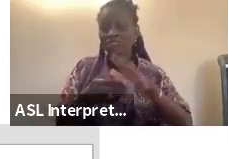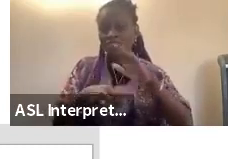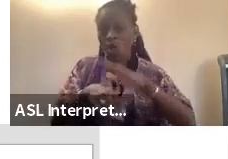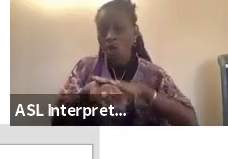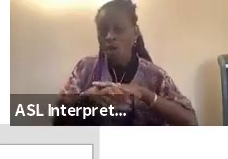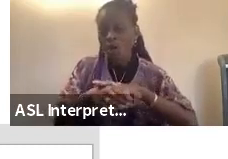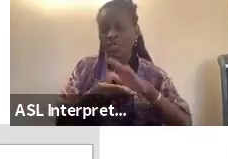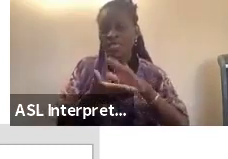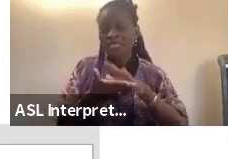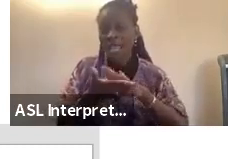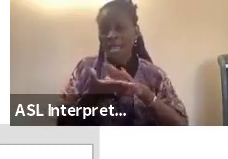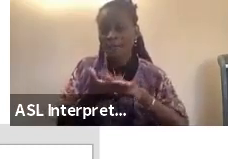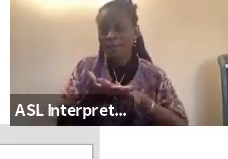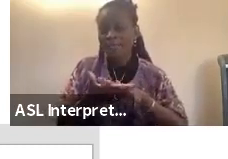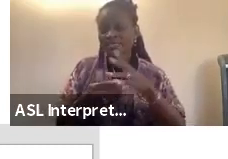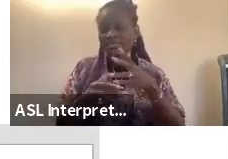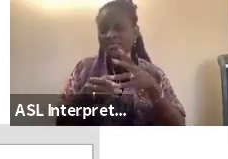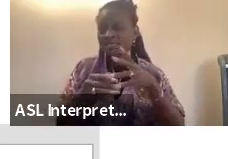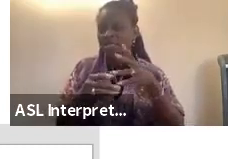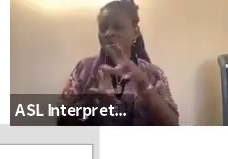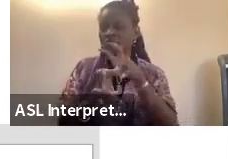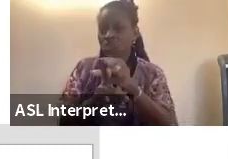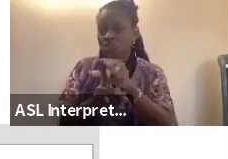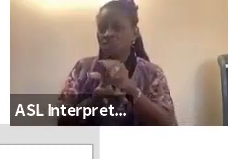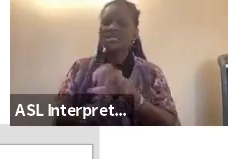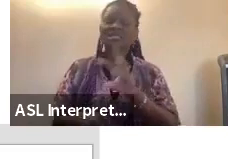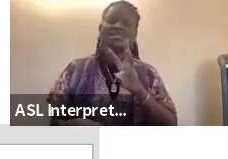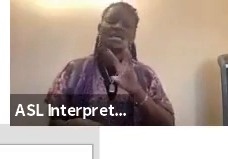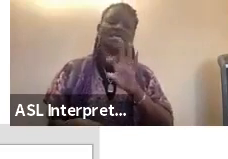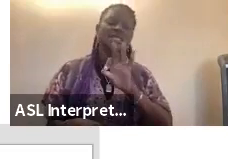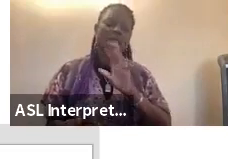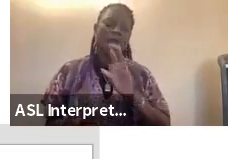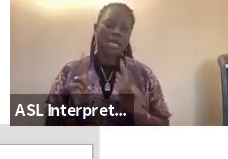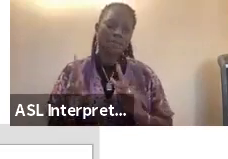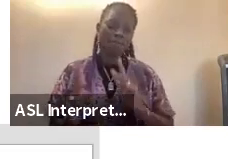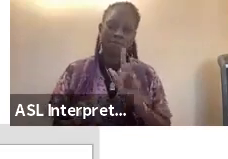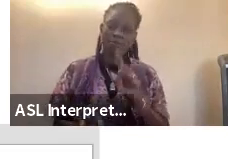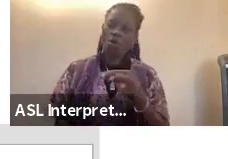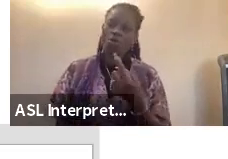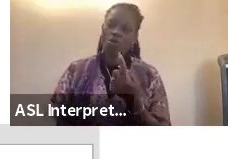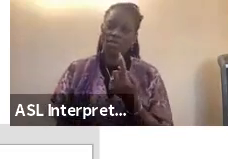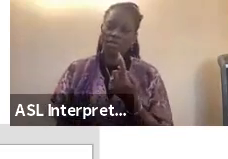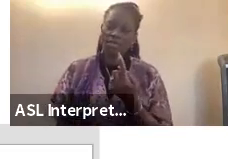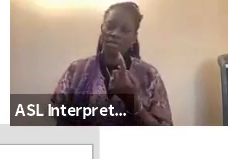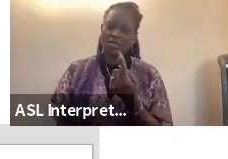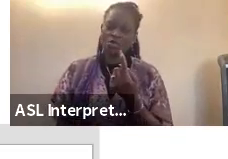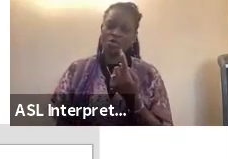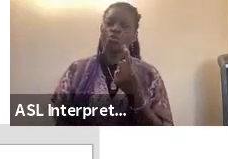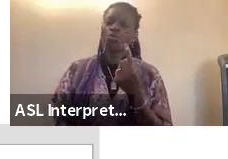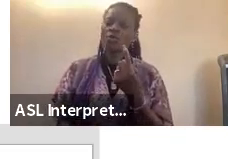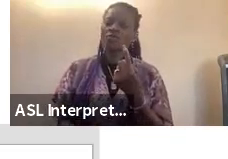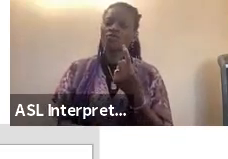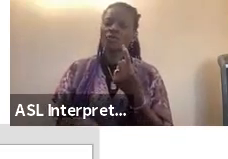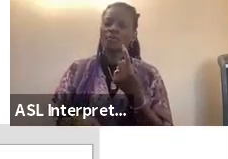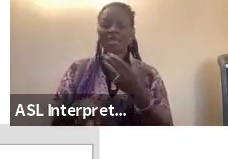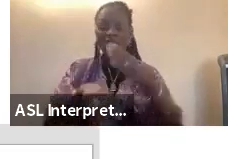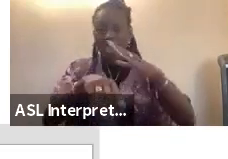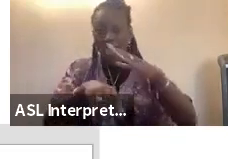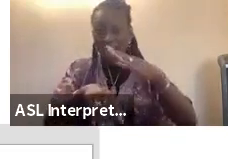and transmission of COVID 1969 of those cases were due to on campus transmission.